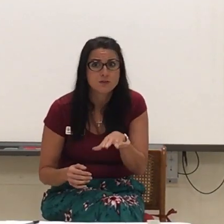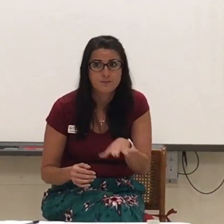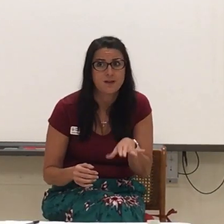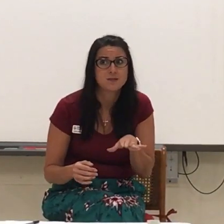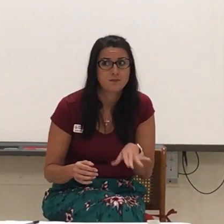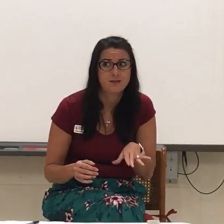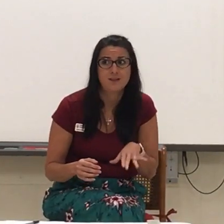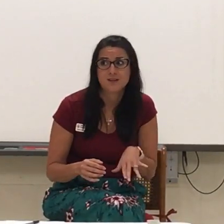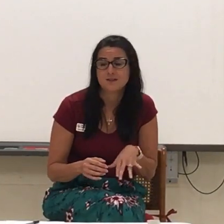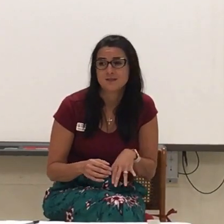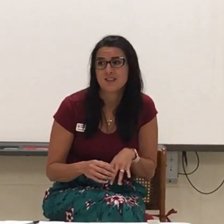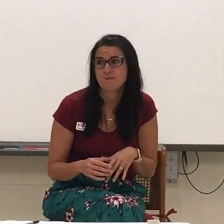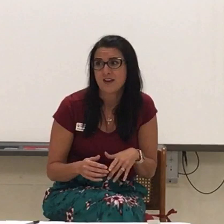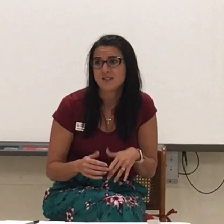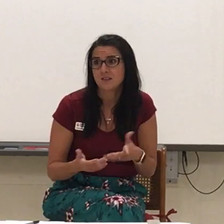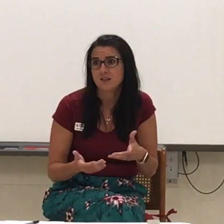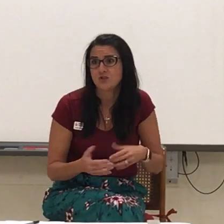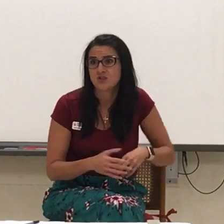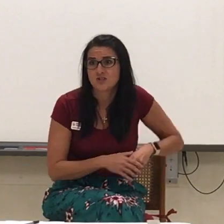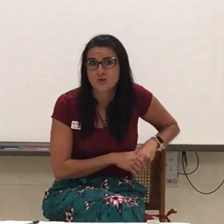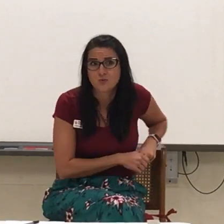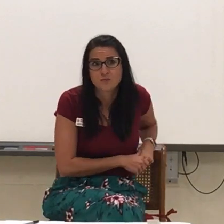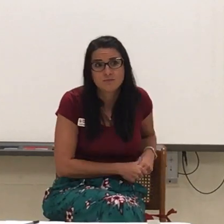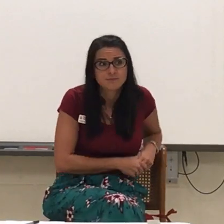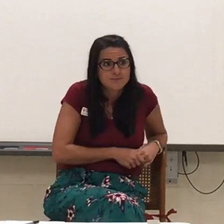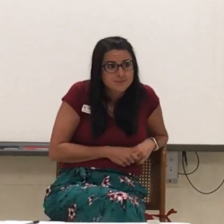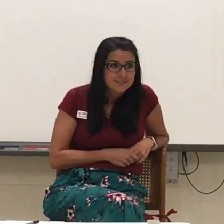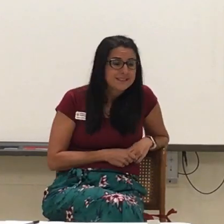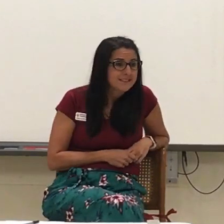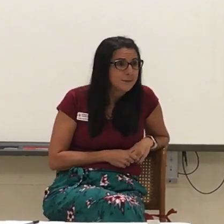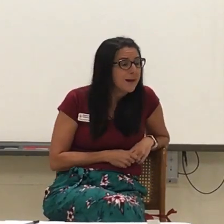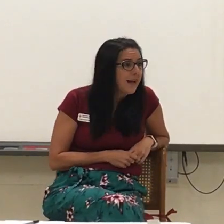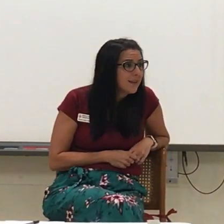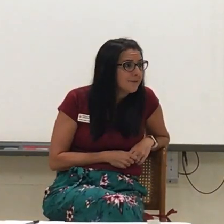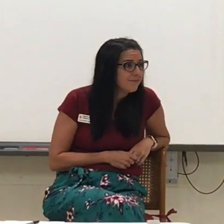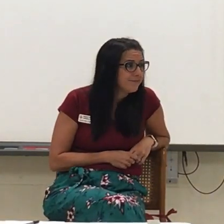responsibility is is basically just to